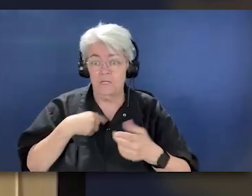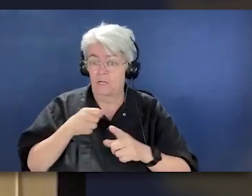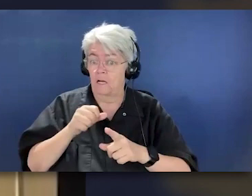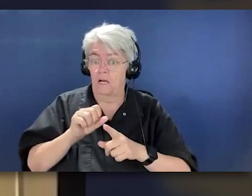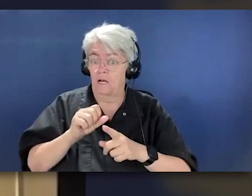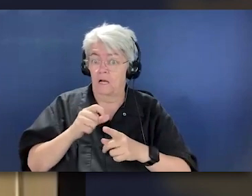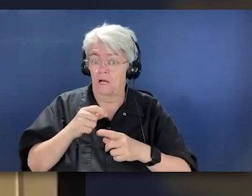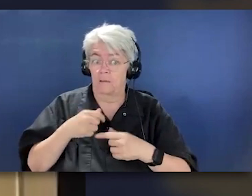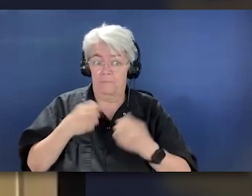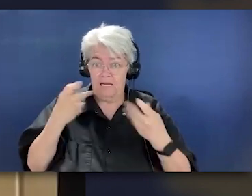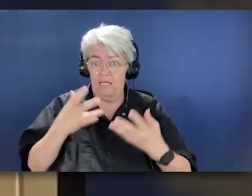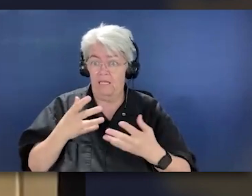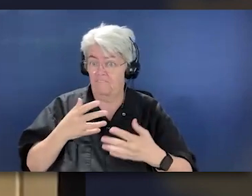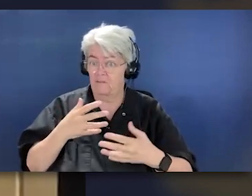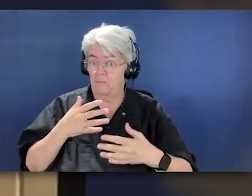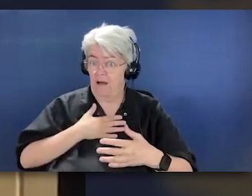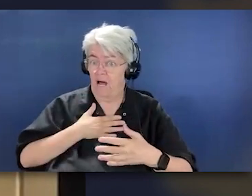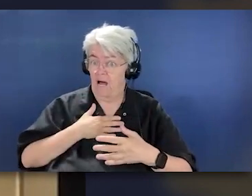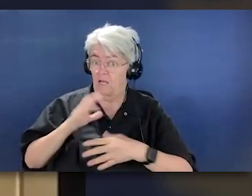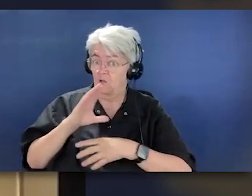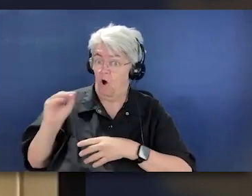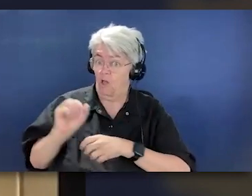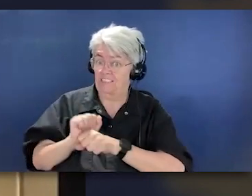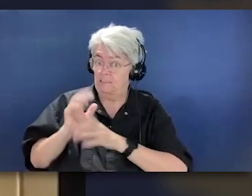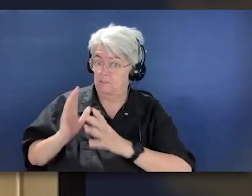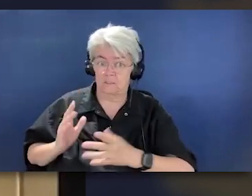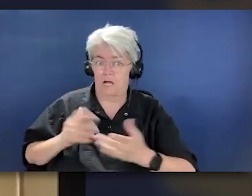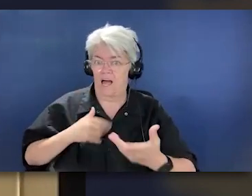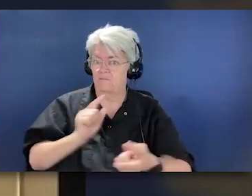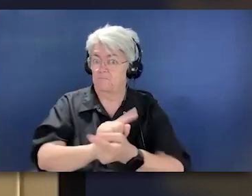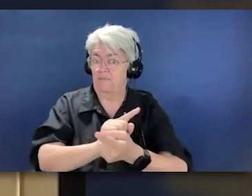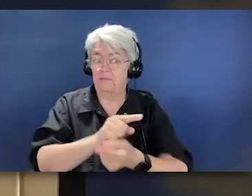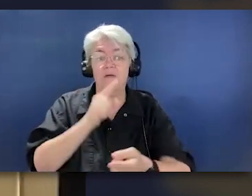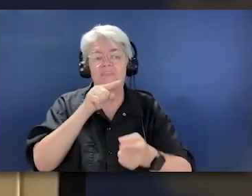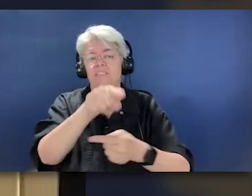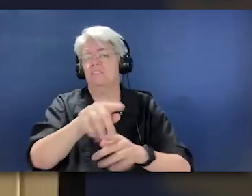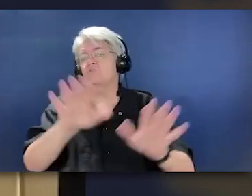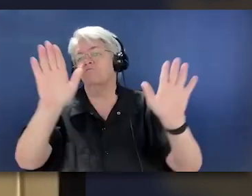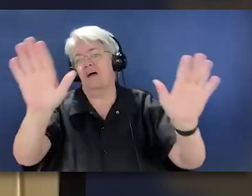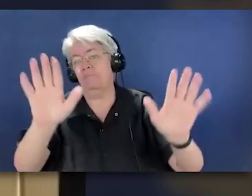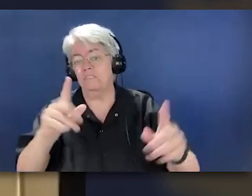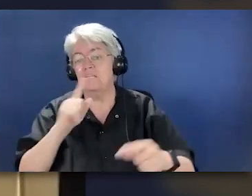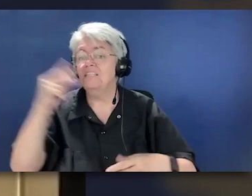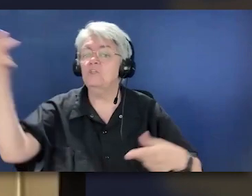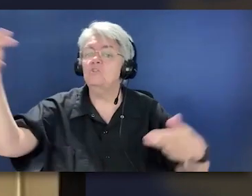met a great many of my colleagues, and this has been fabulous to do so. It’s drop-in. You ain’t